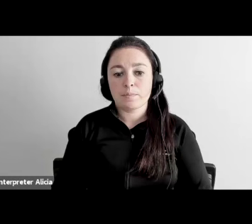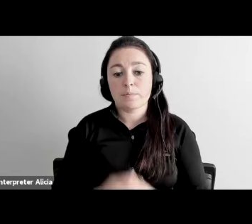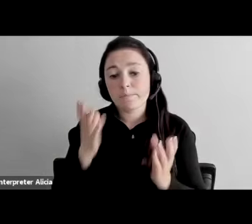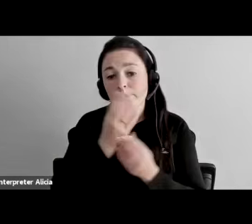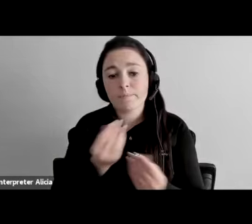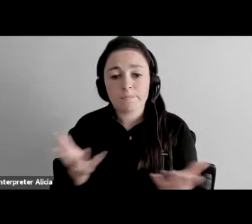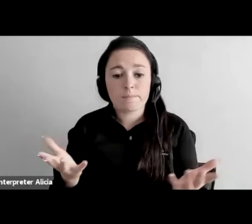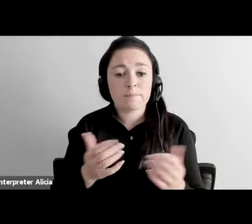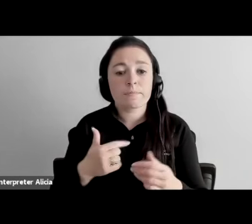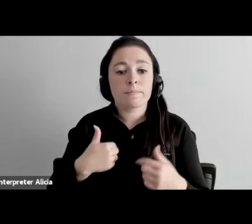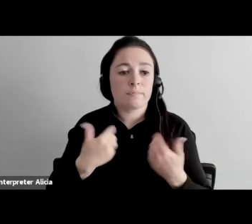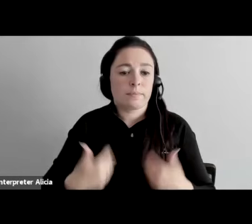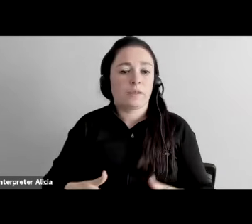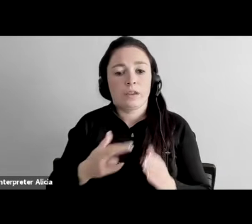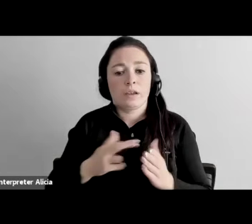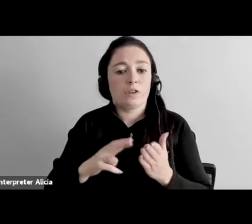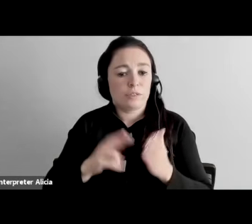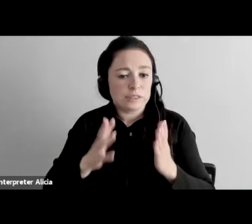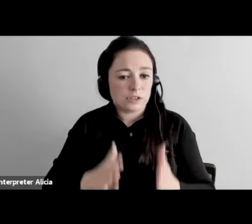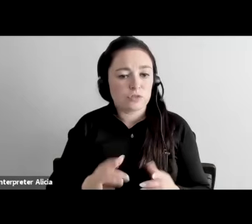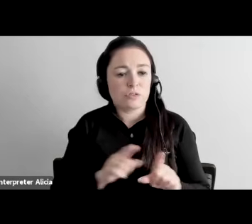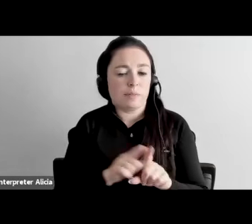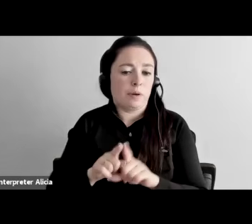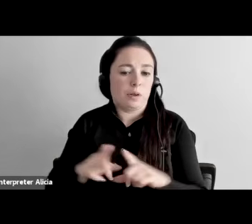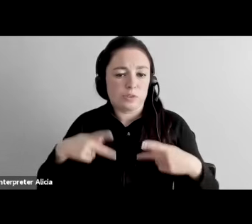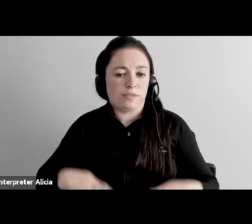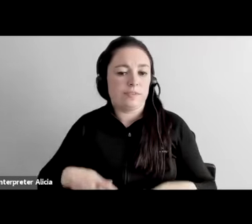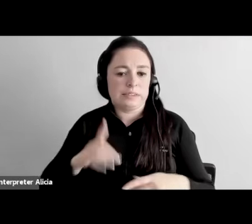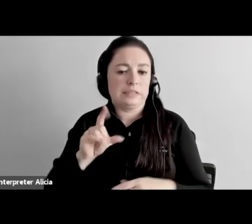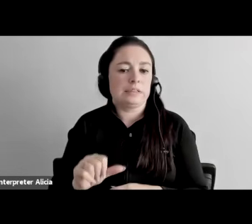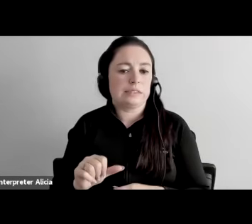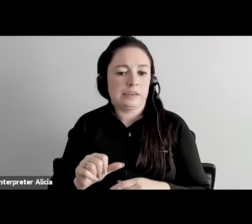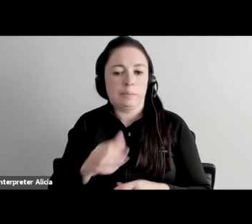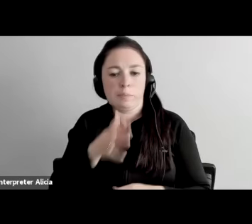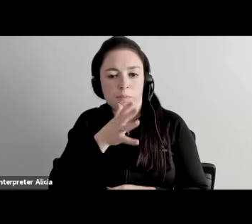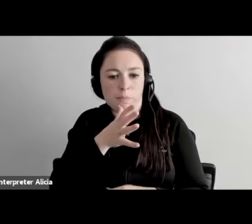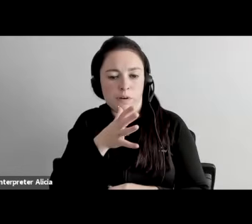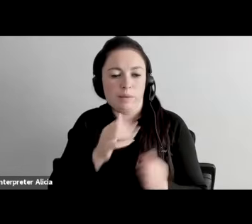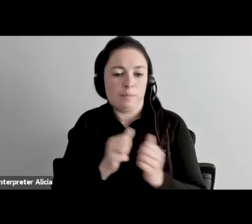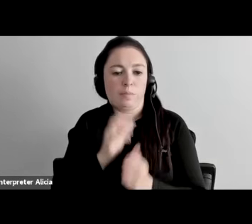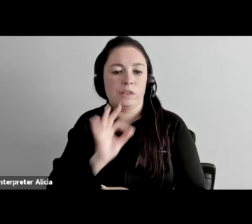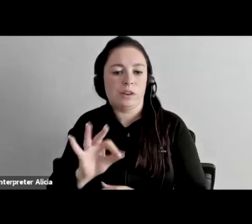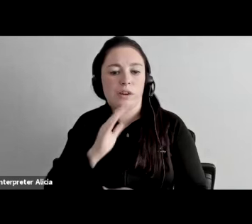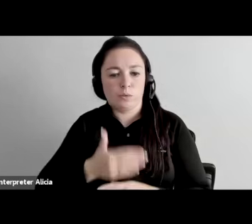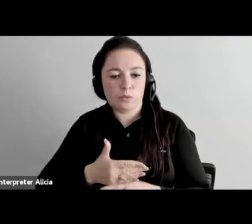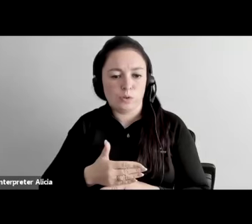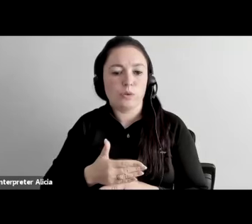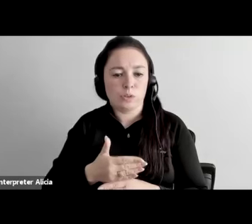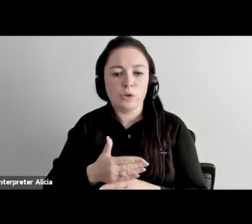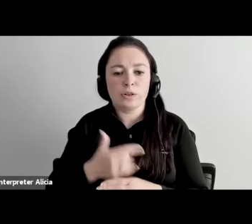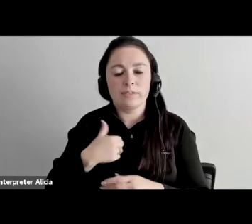I am also a physically disabled mom to a nine year-old daughter, and I use a wheelchair.